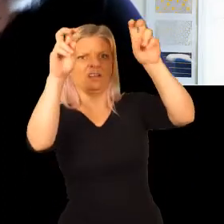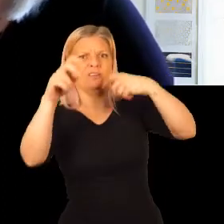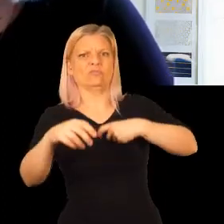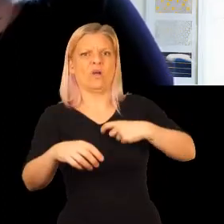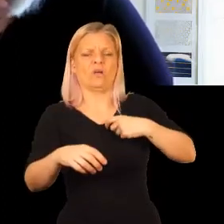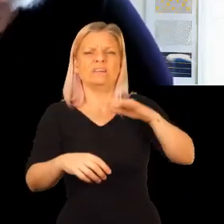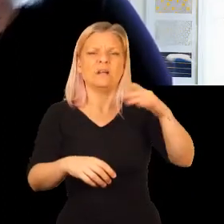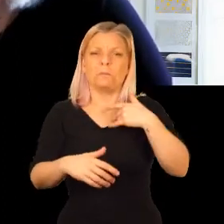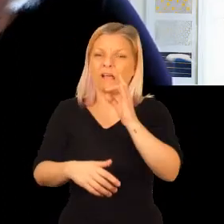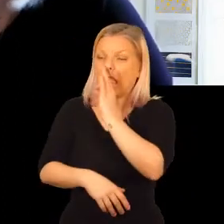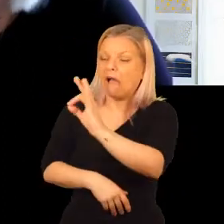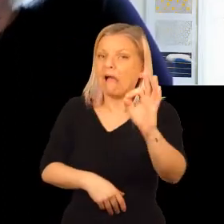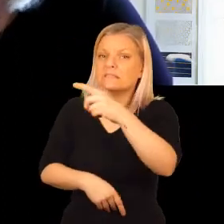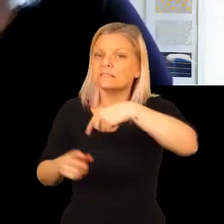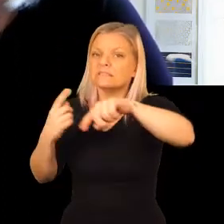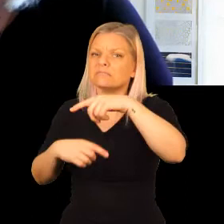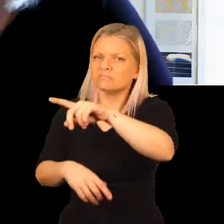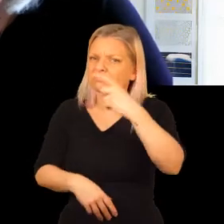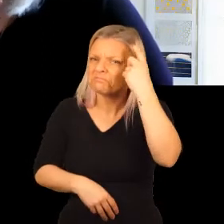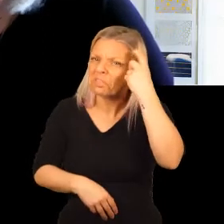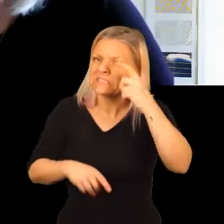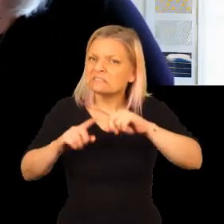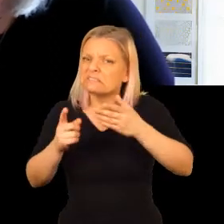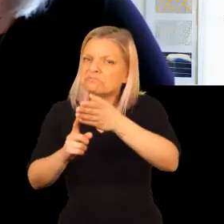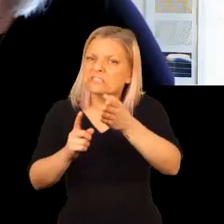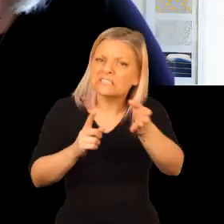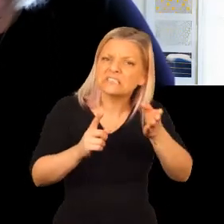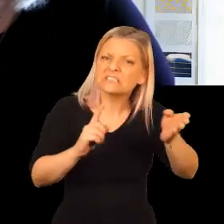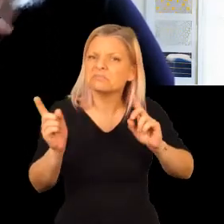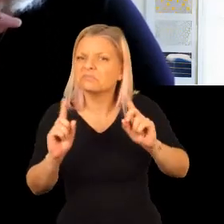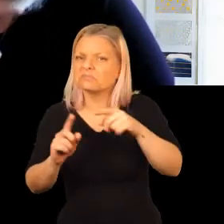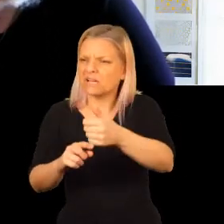title rather than actually and i ask people all the time well what are you doing differently